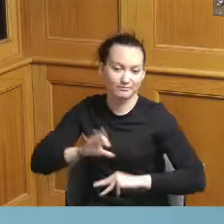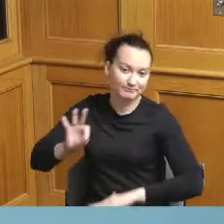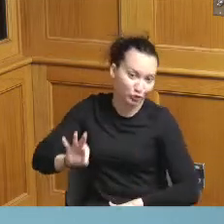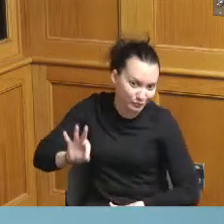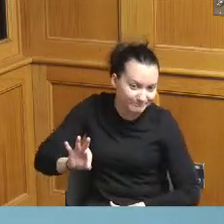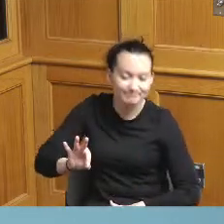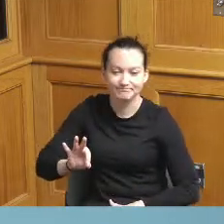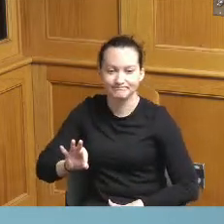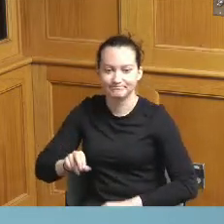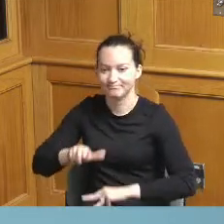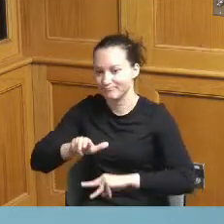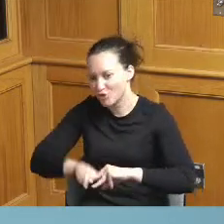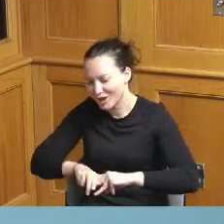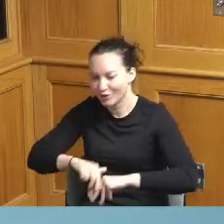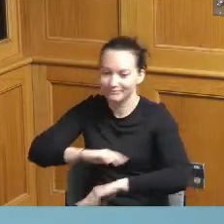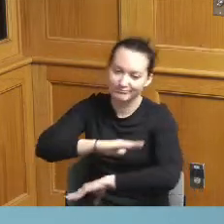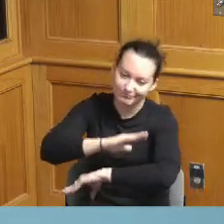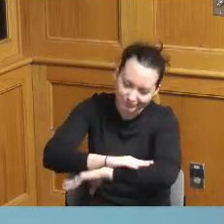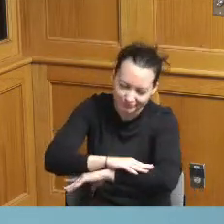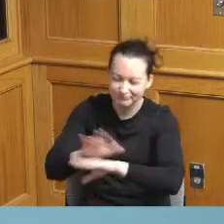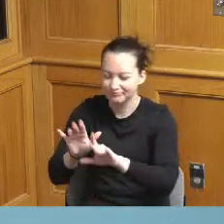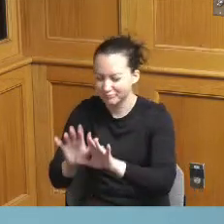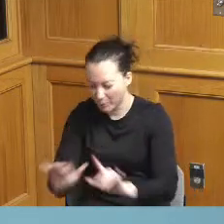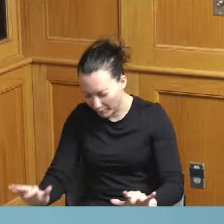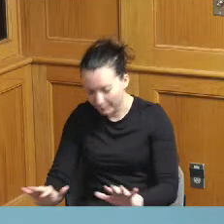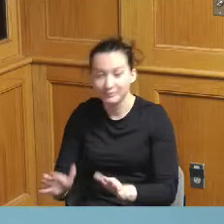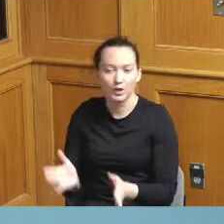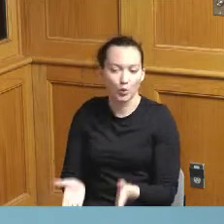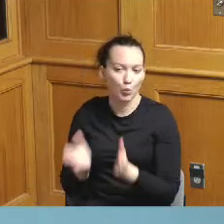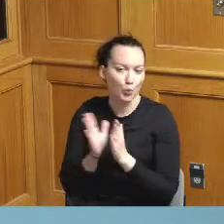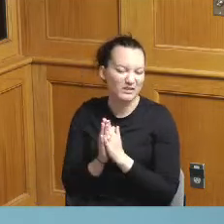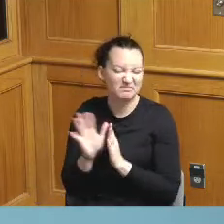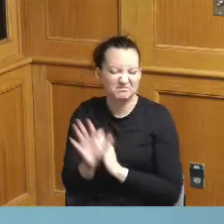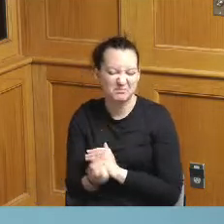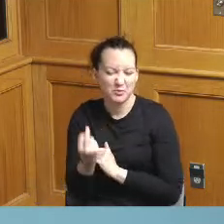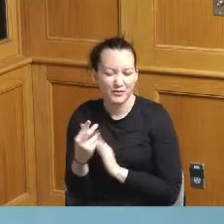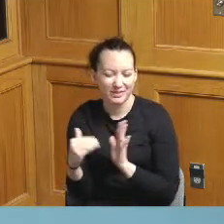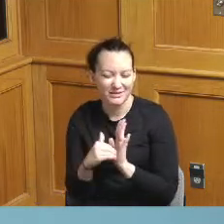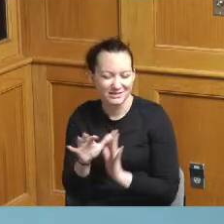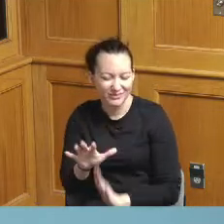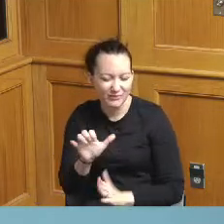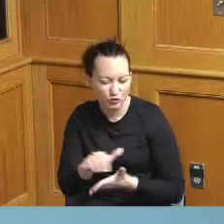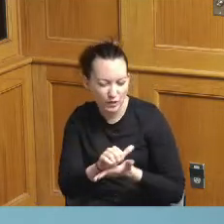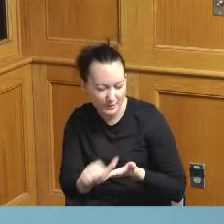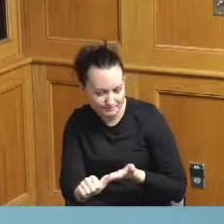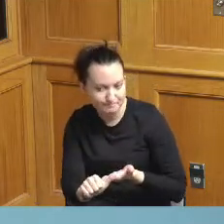to work from so we have have requested about twelve thousand five hundred dollars associated